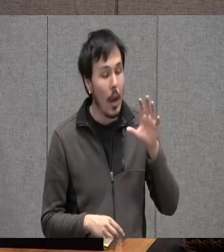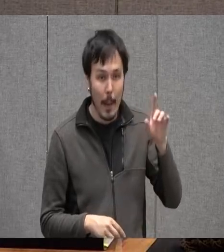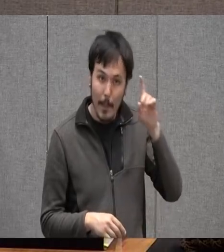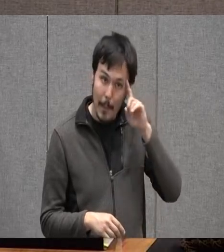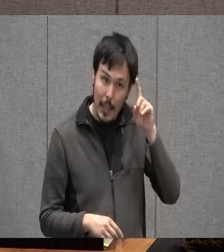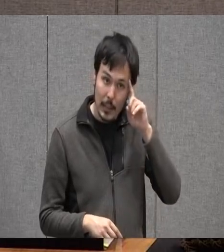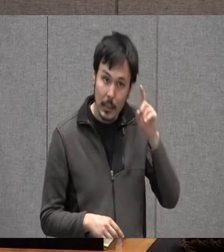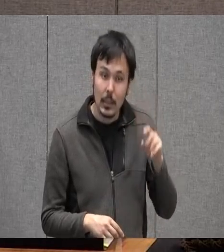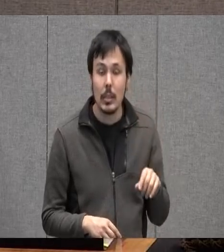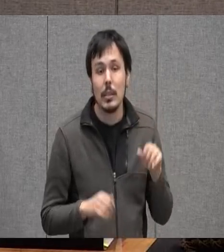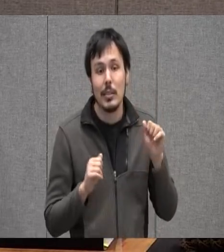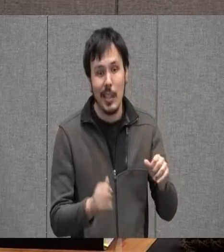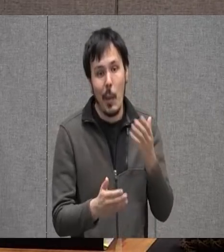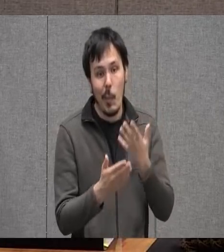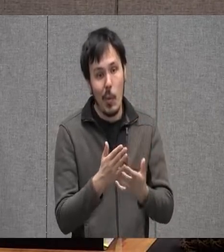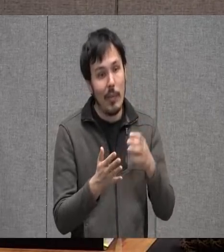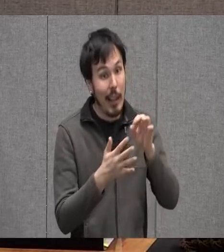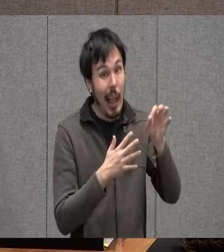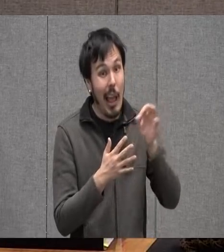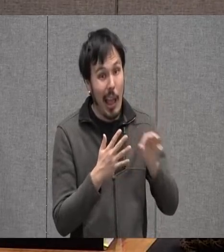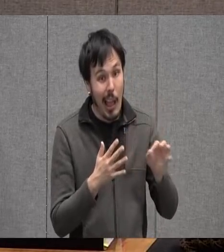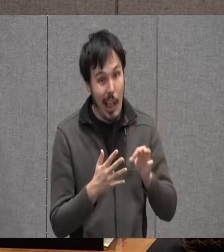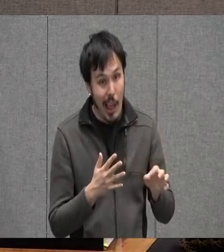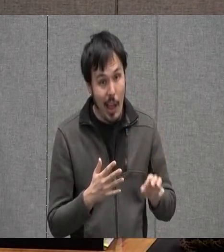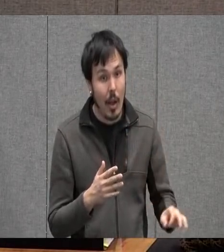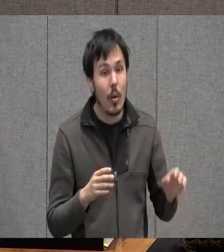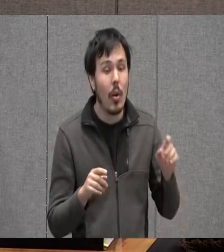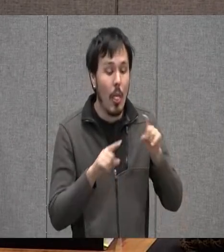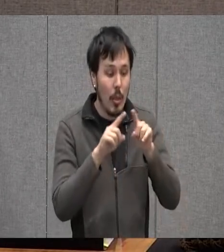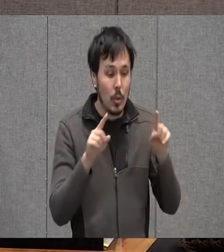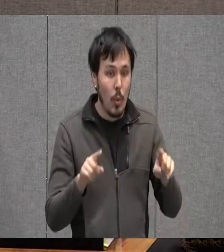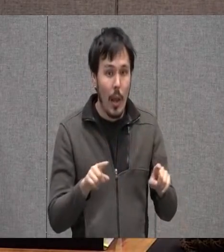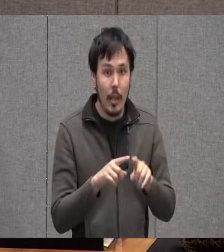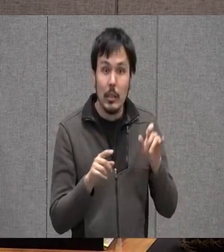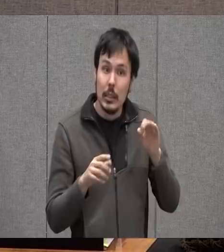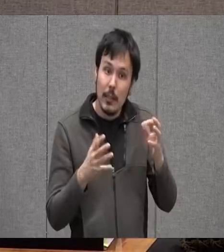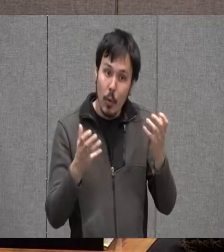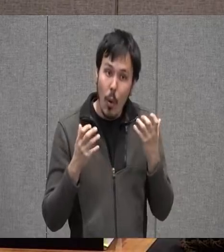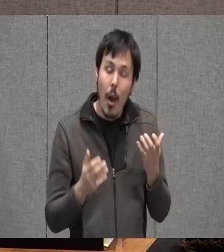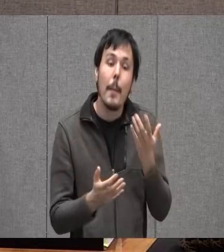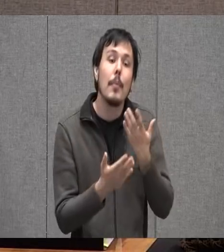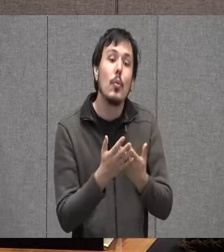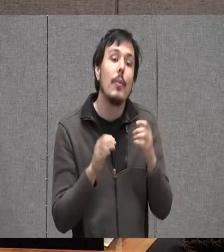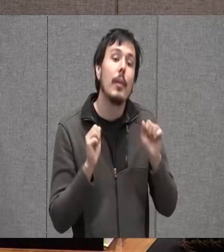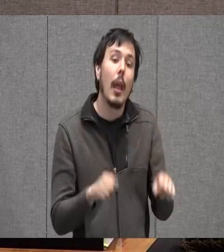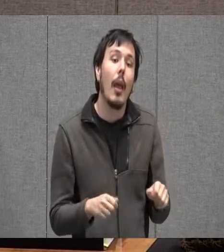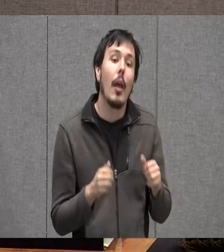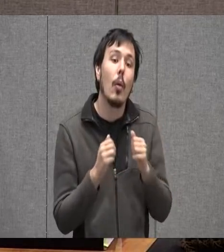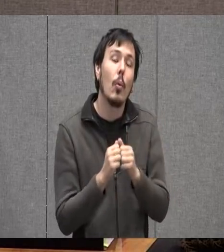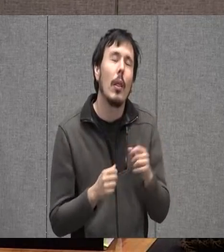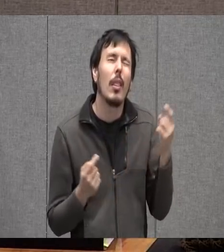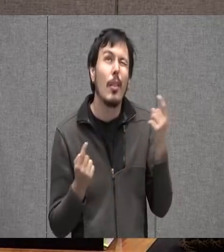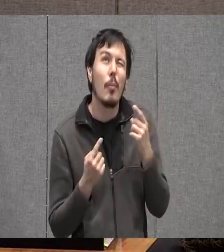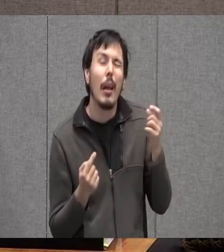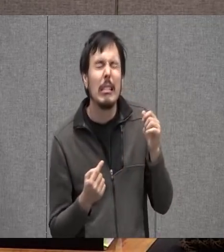We could prove it by counting all of our squares if we wanted to. We could also prove it by thinking about 10 units across